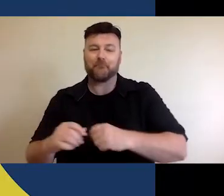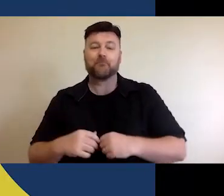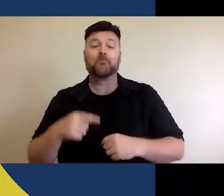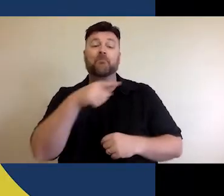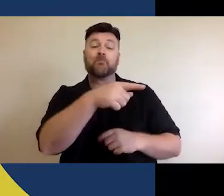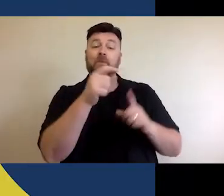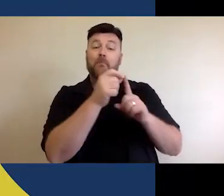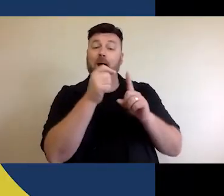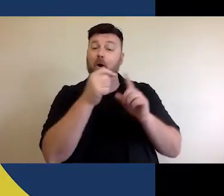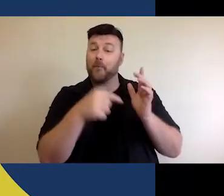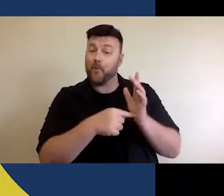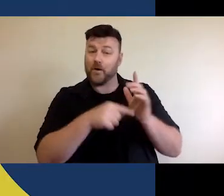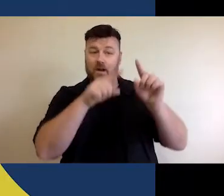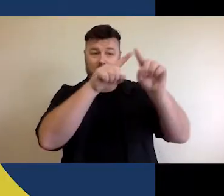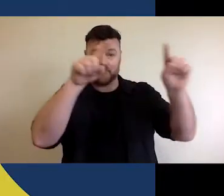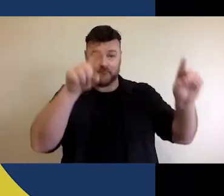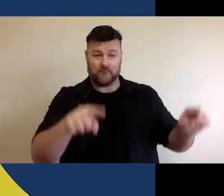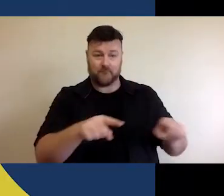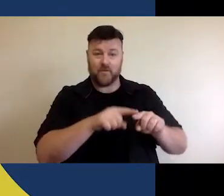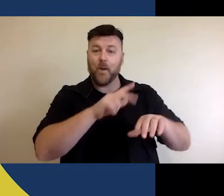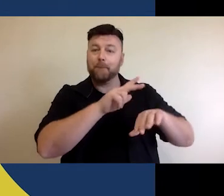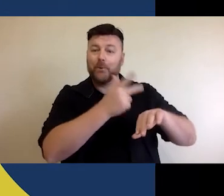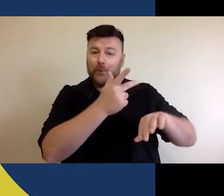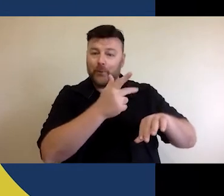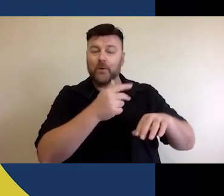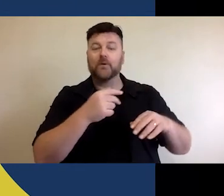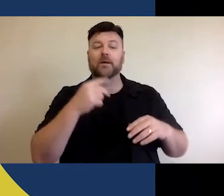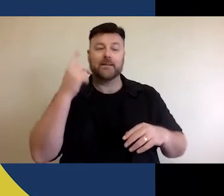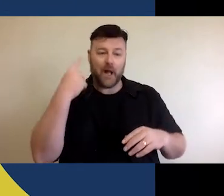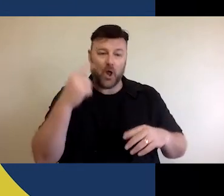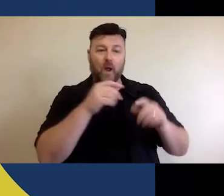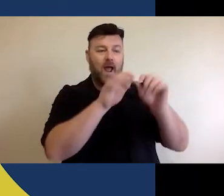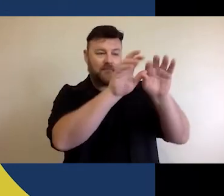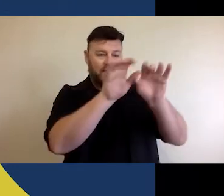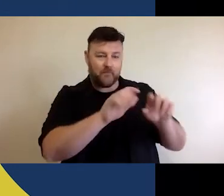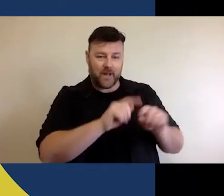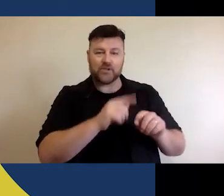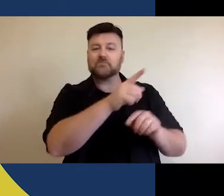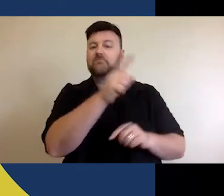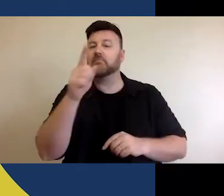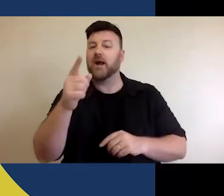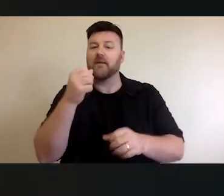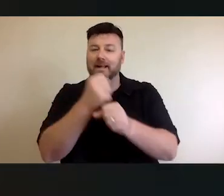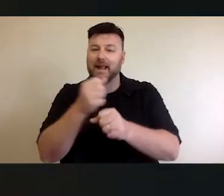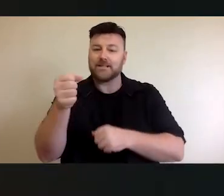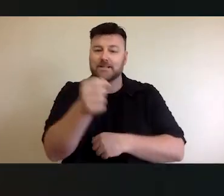slide with some text and videos with our guest speaker and our interpreter.